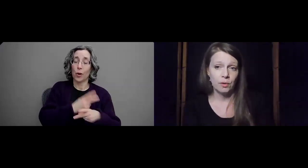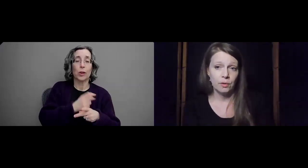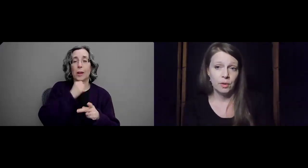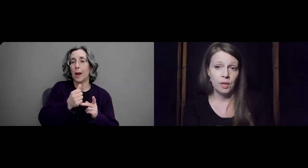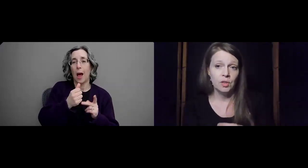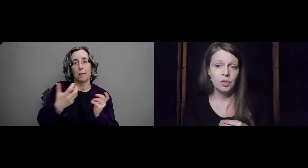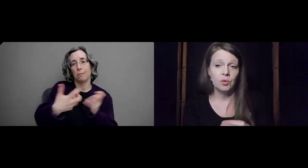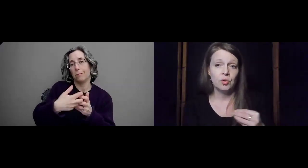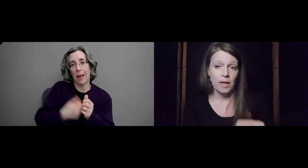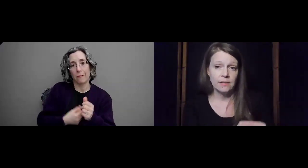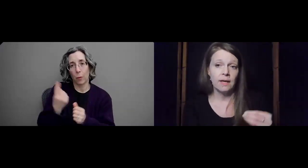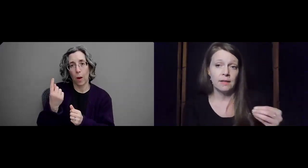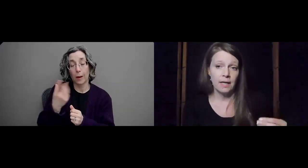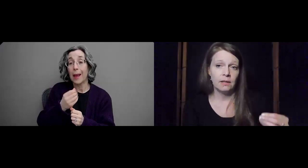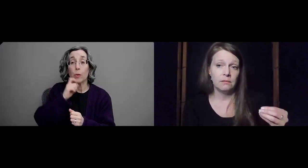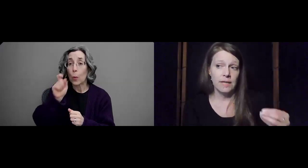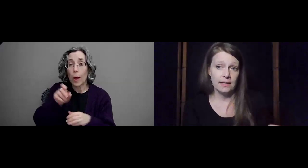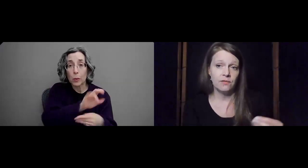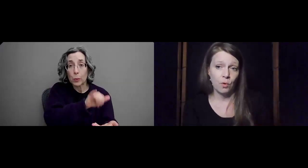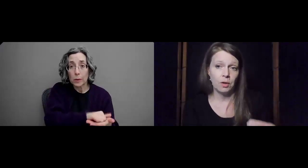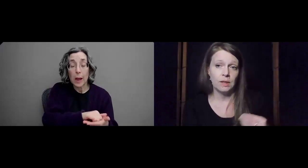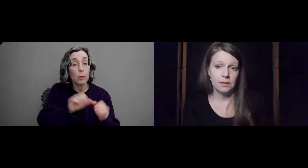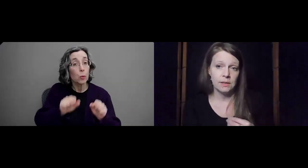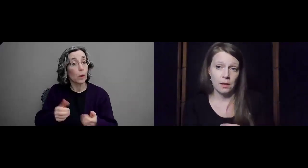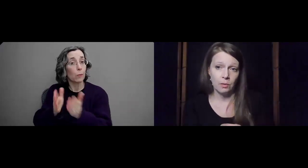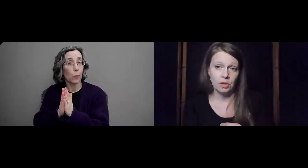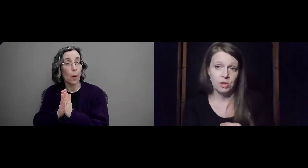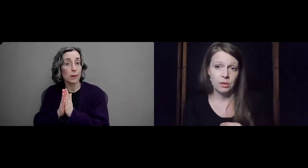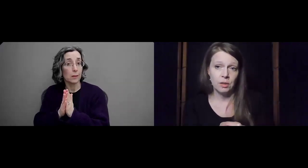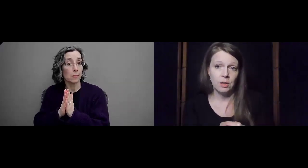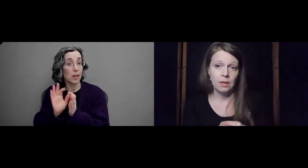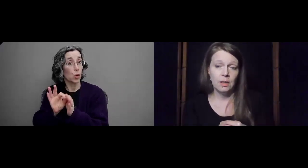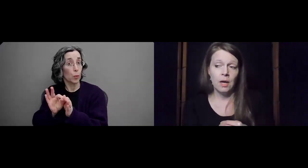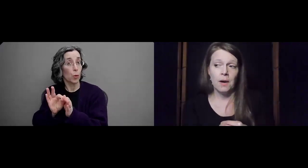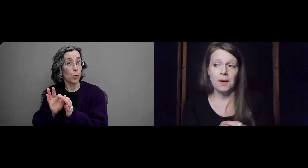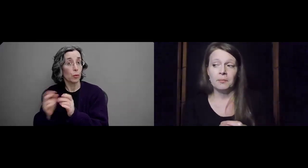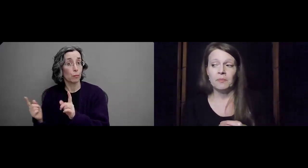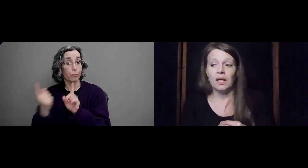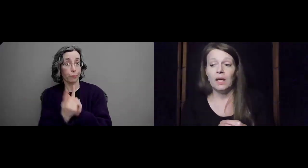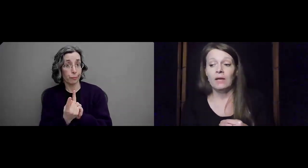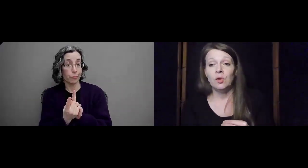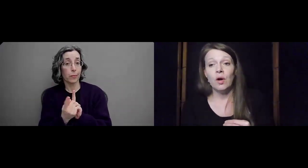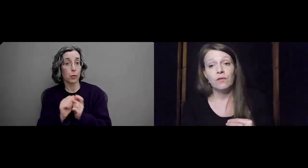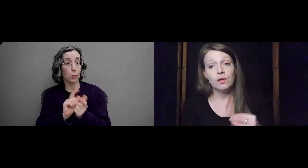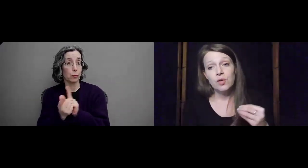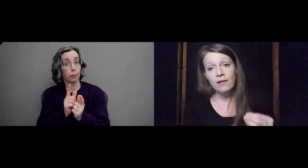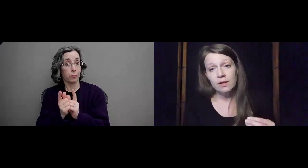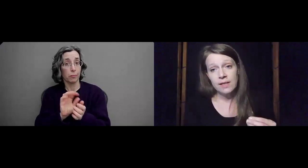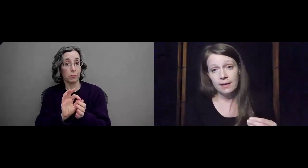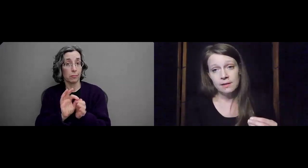knowledge test. You are allowed to ask for a live interpreter to translate that test for you